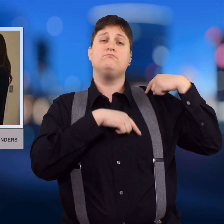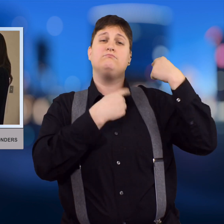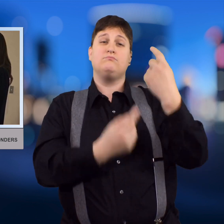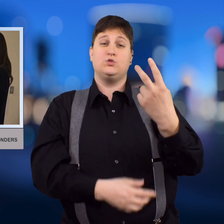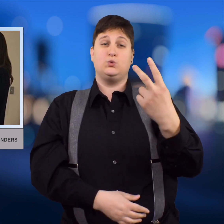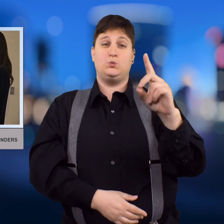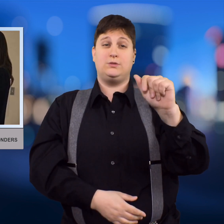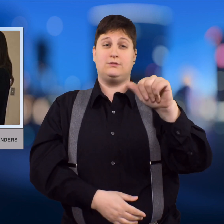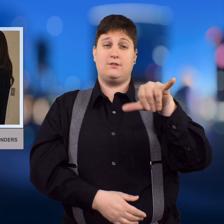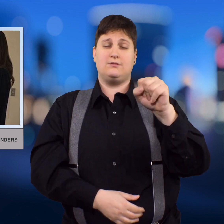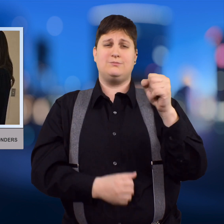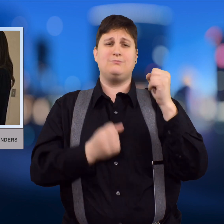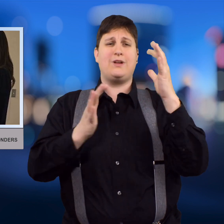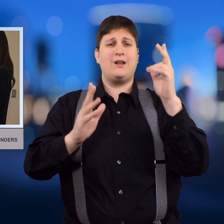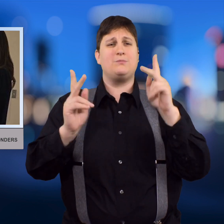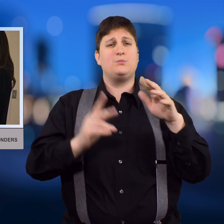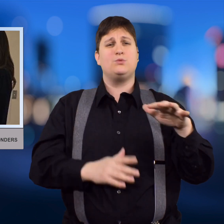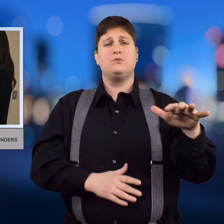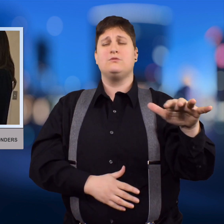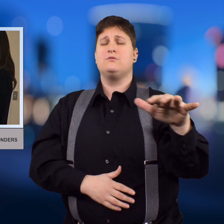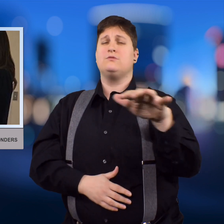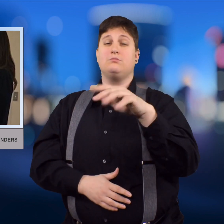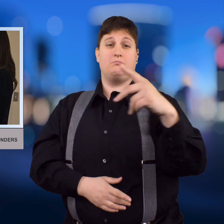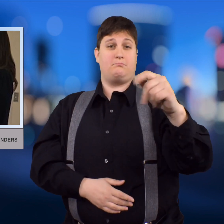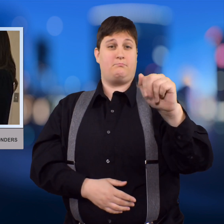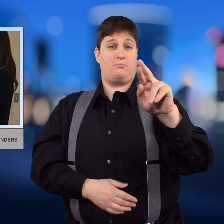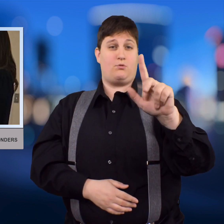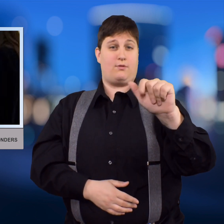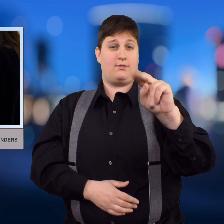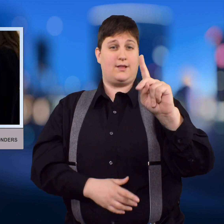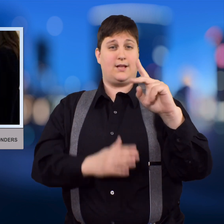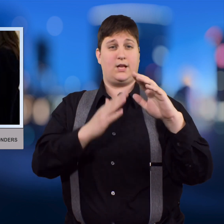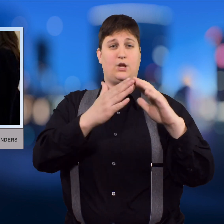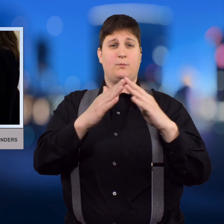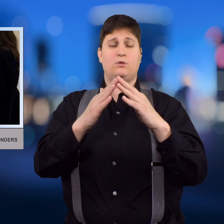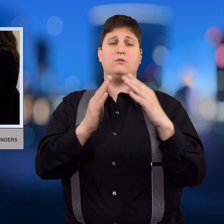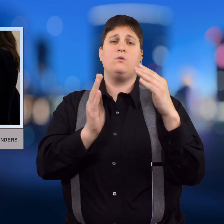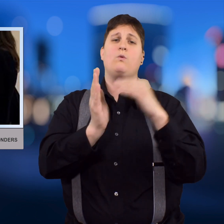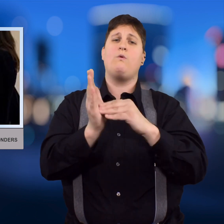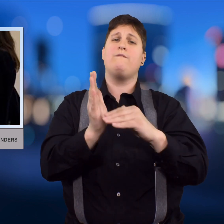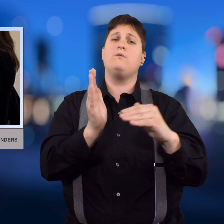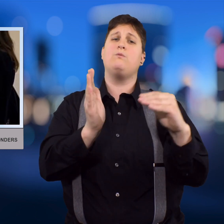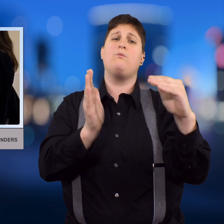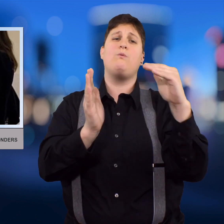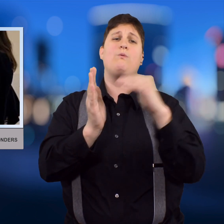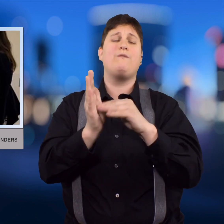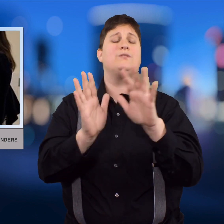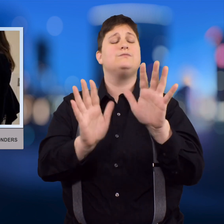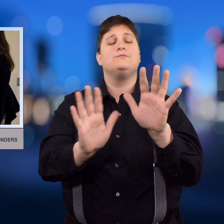But for the past two days, many people in the Parkland community have said time and